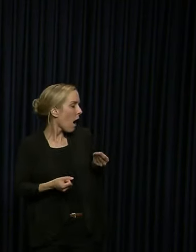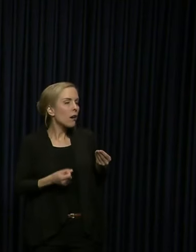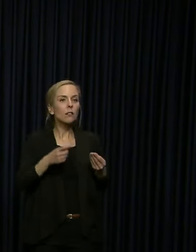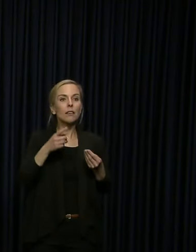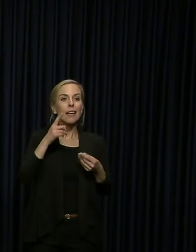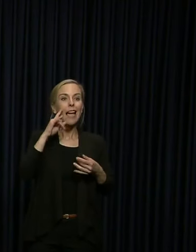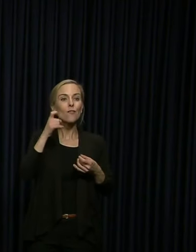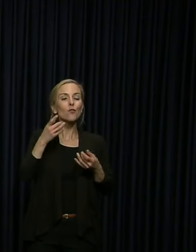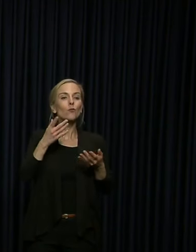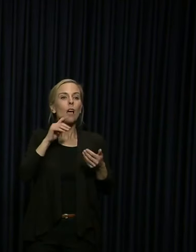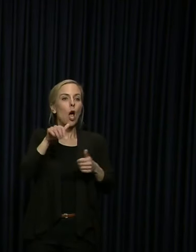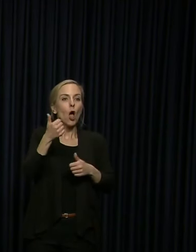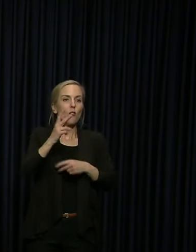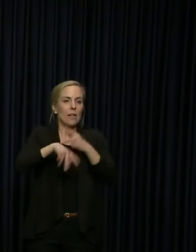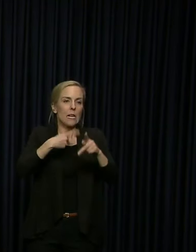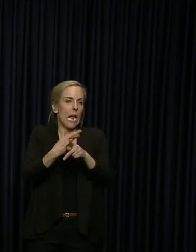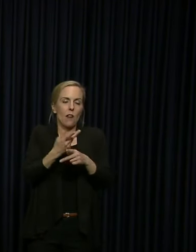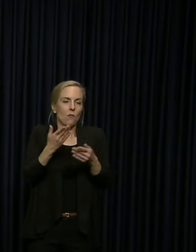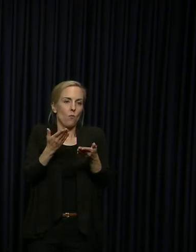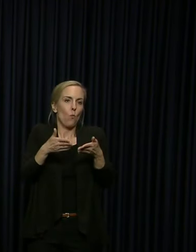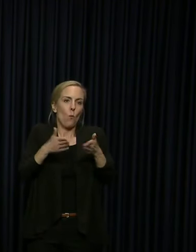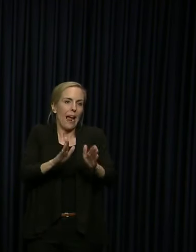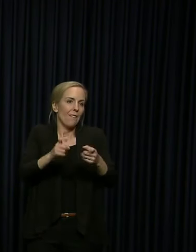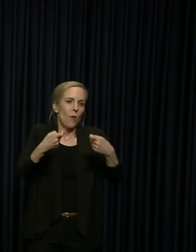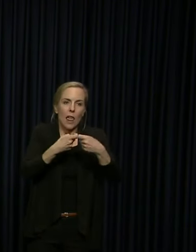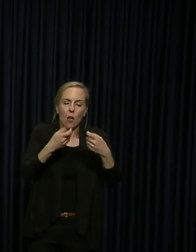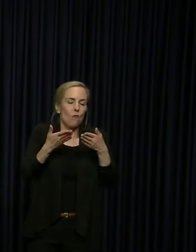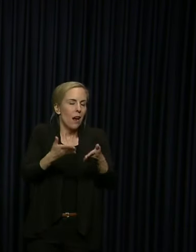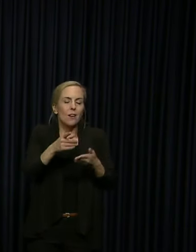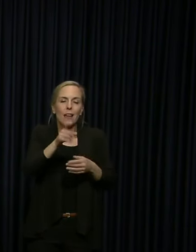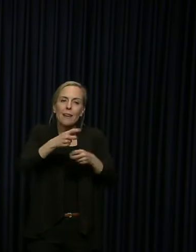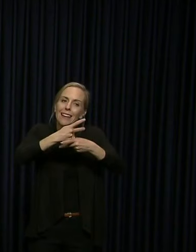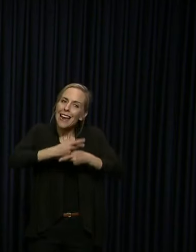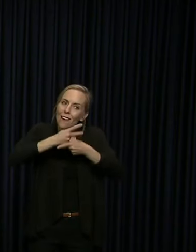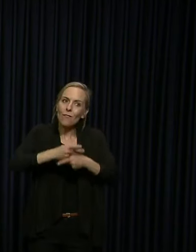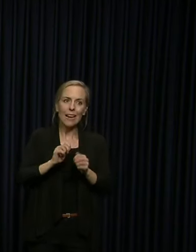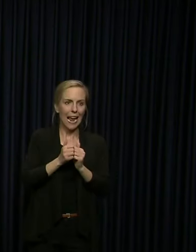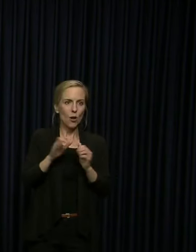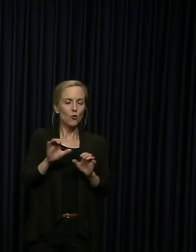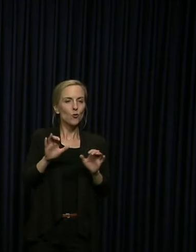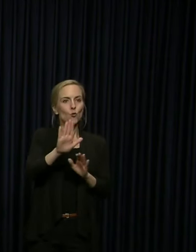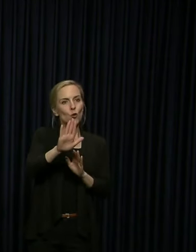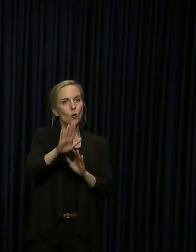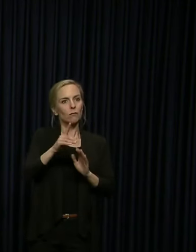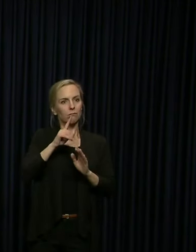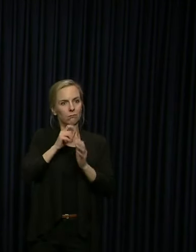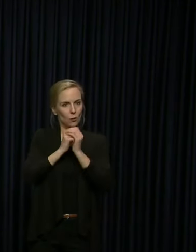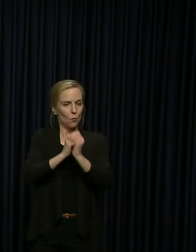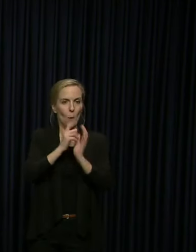IT WOULD TELL ME TO LOVE MY NEIGHBOR AS MYSELF, AND LOOK AT